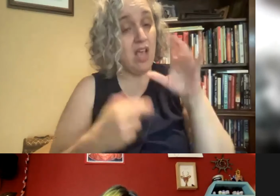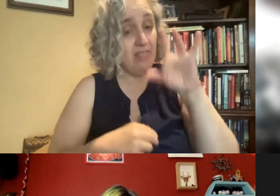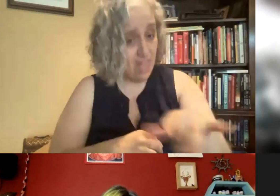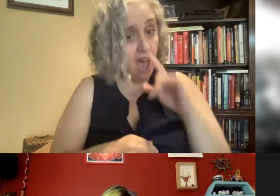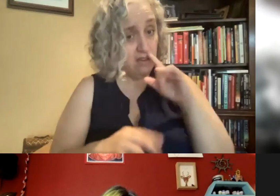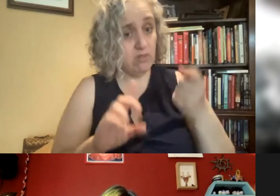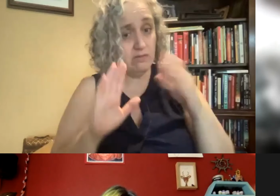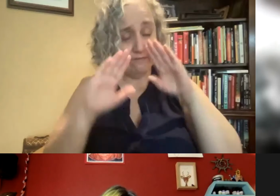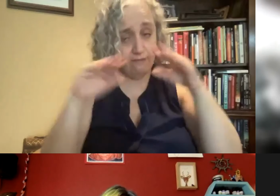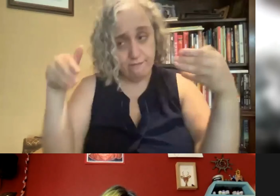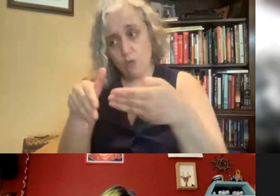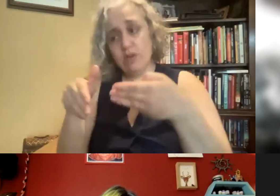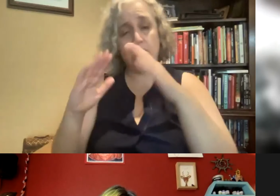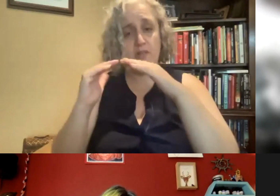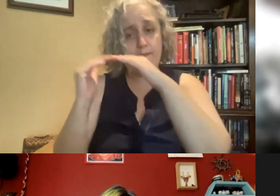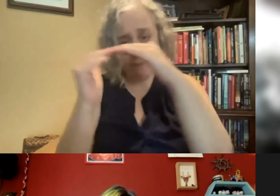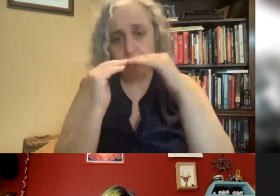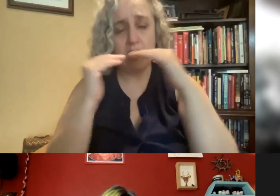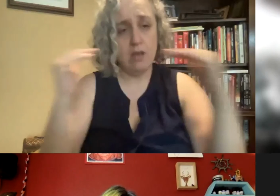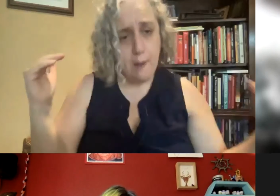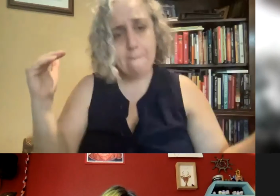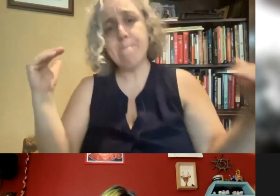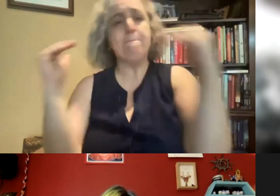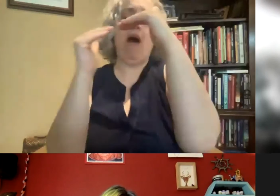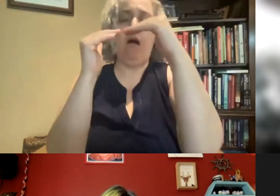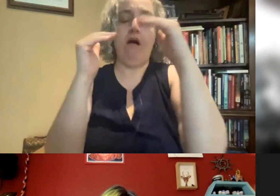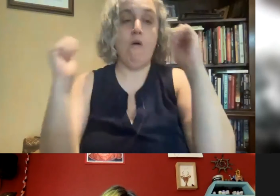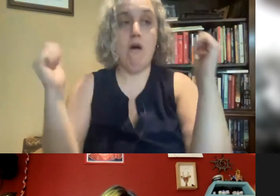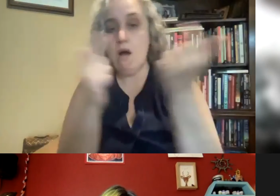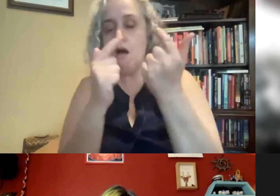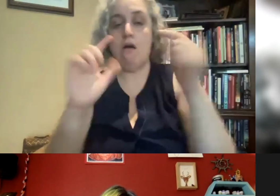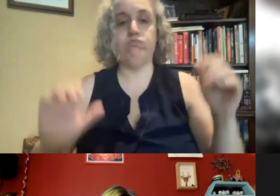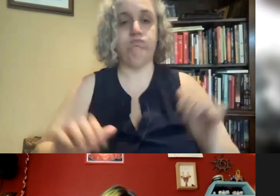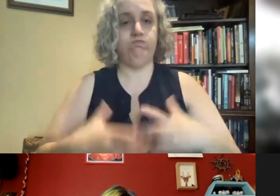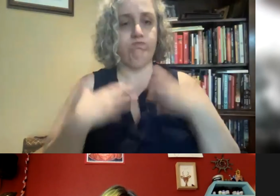that everybody will have the courage to act upon that.